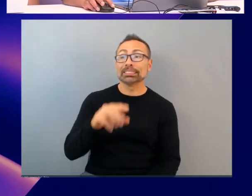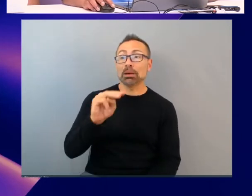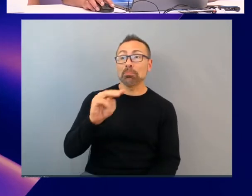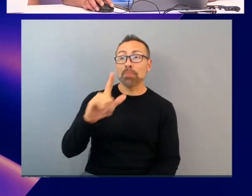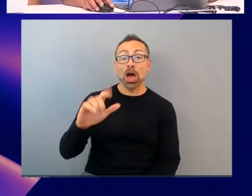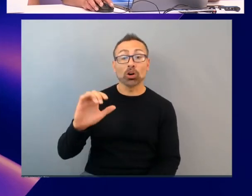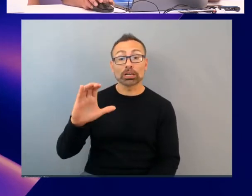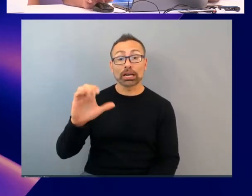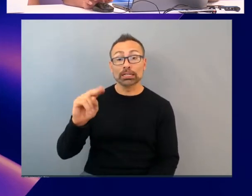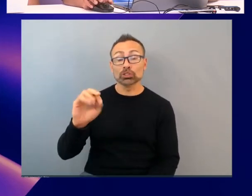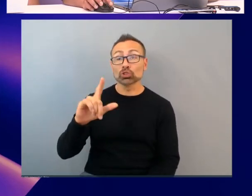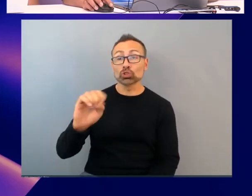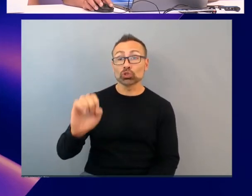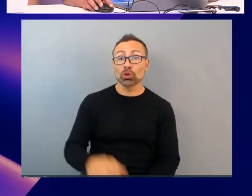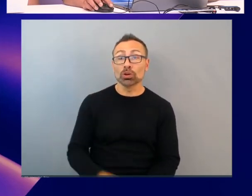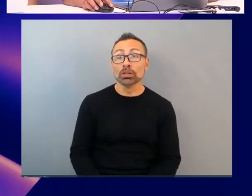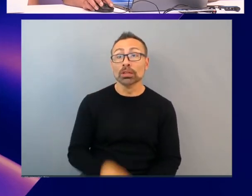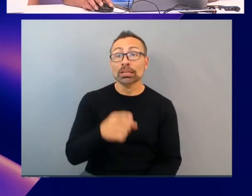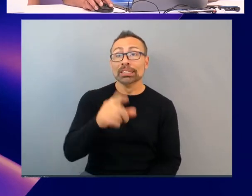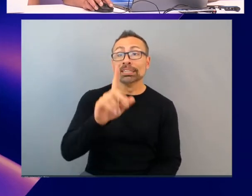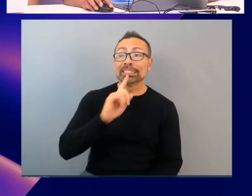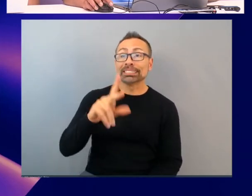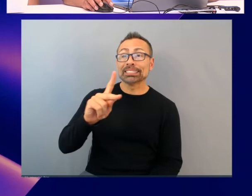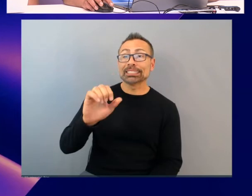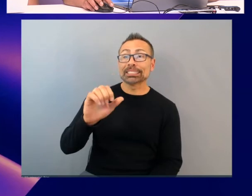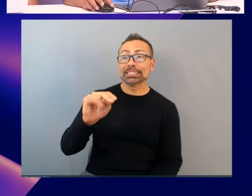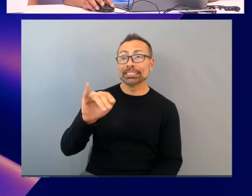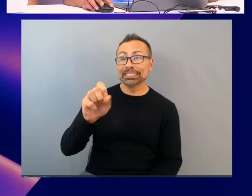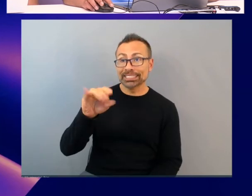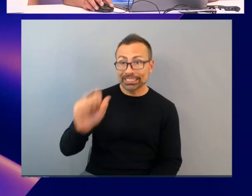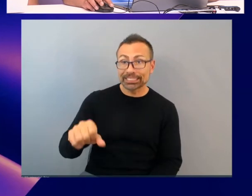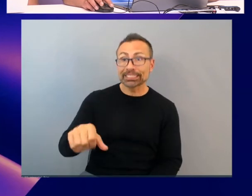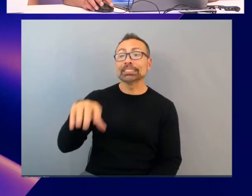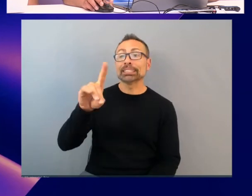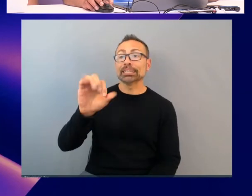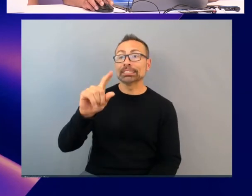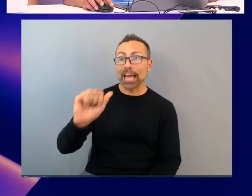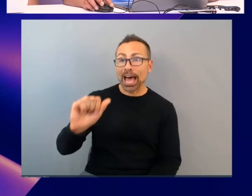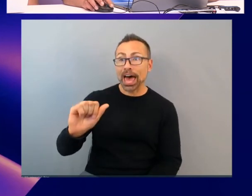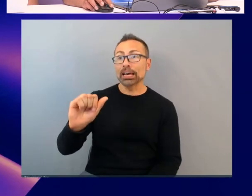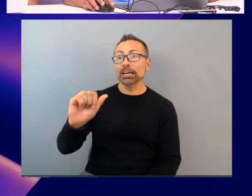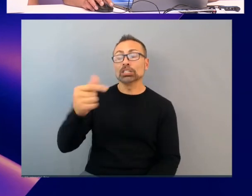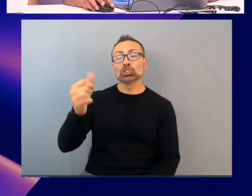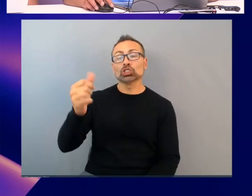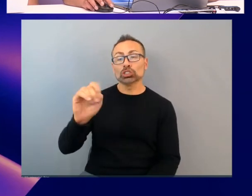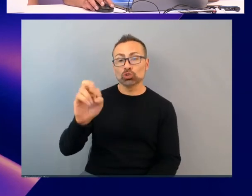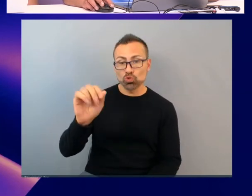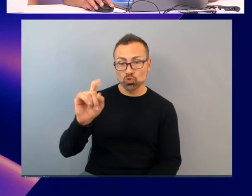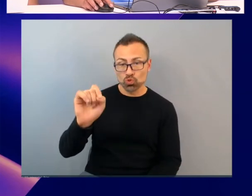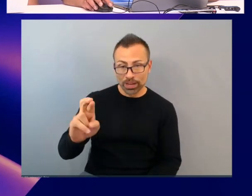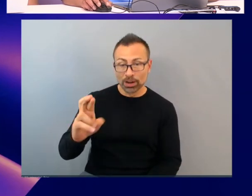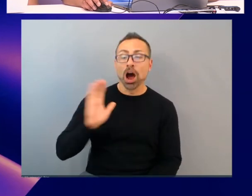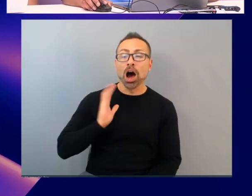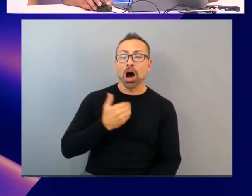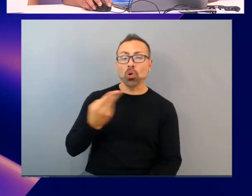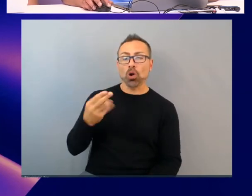This is the Kinesis Data Generator, and where I have a Kinesis Firehose, and I just put 200 here.